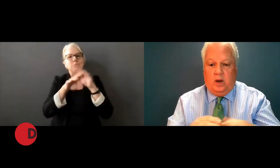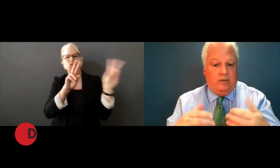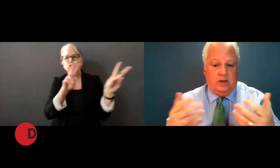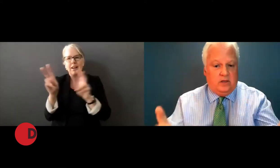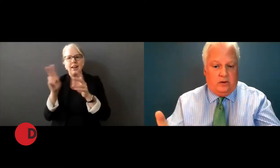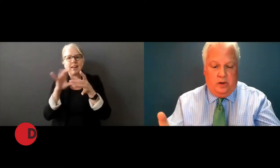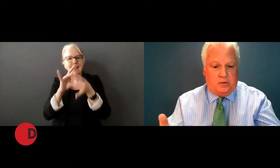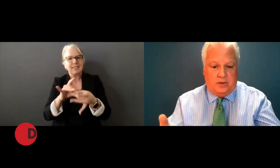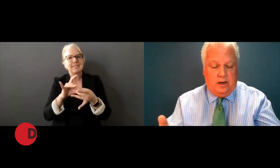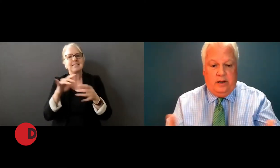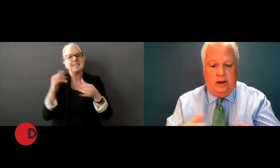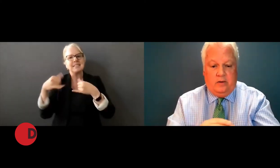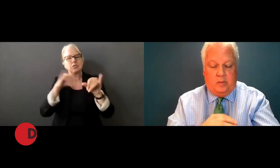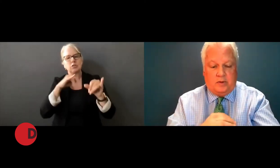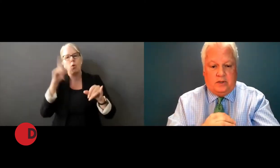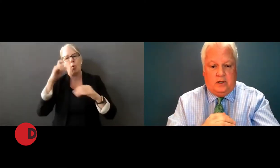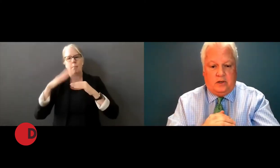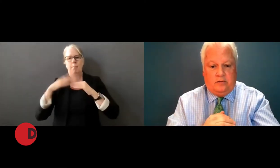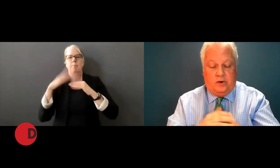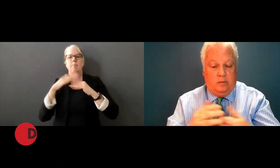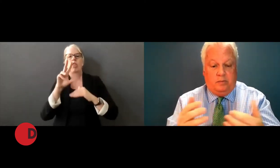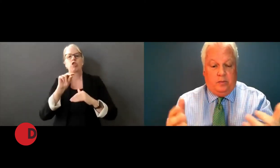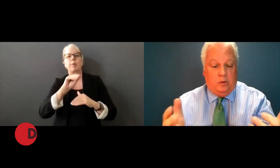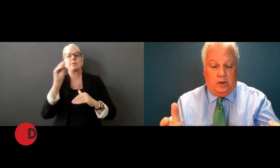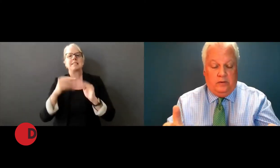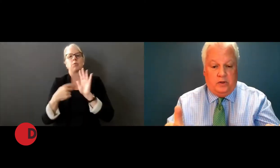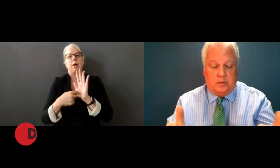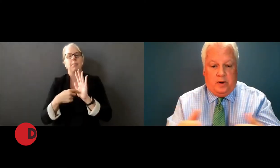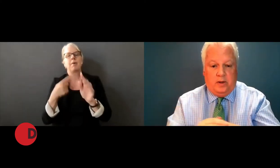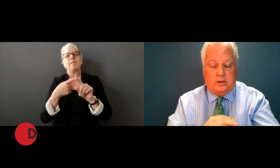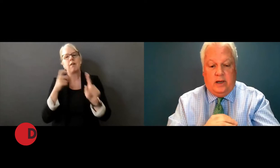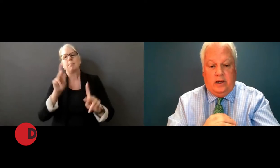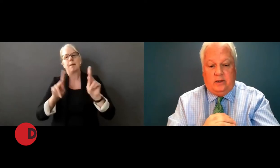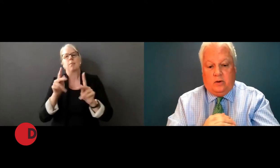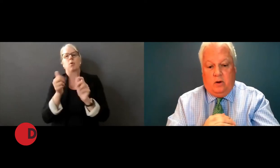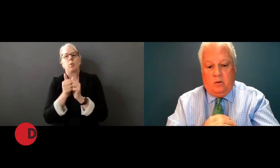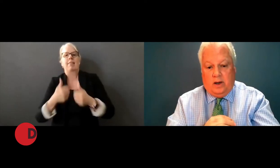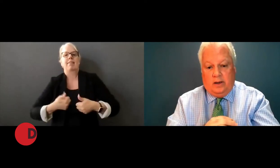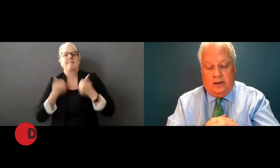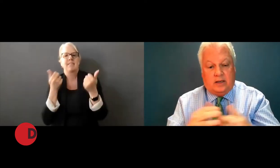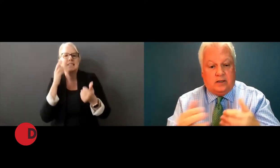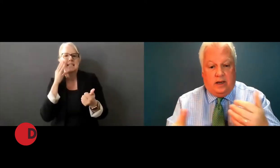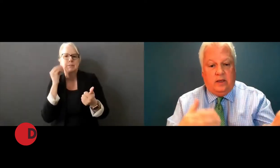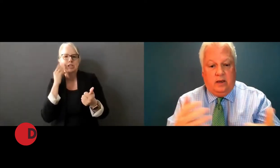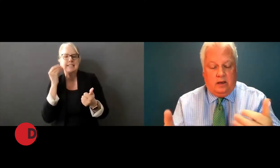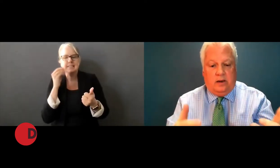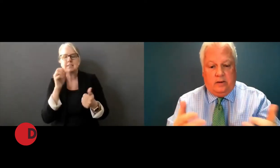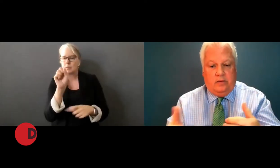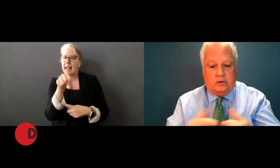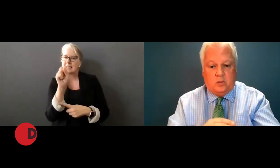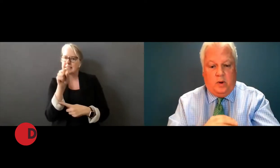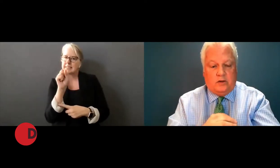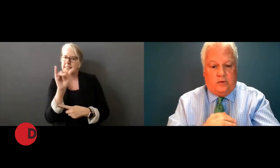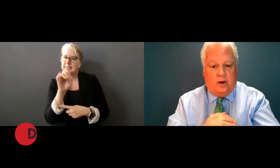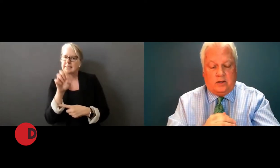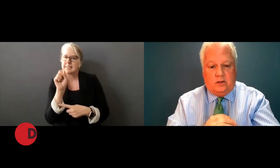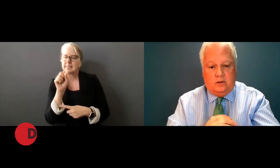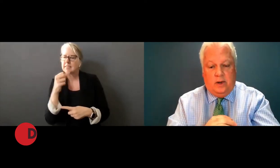accessibility-related standards will involve at least 30% of people with lived experiences;